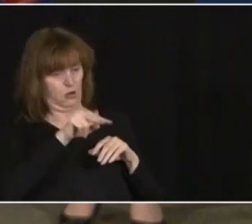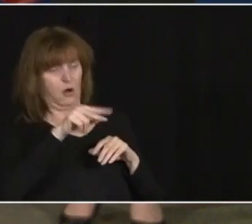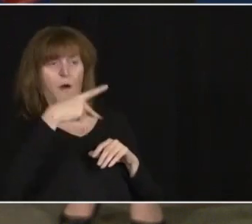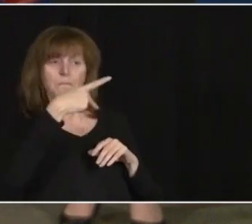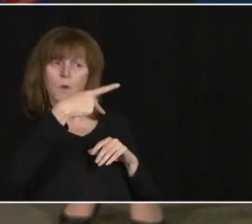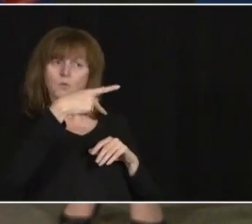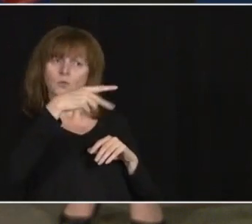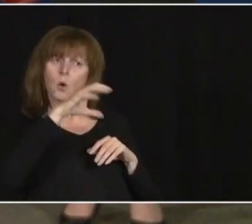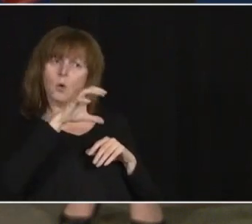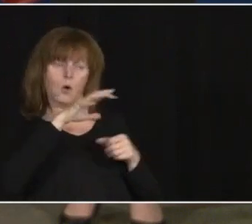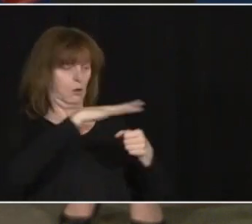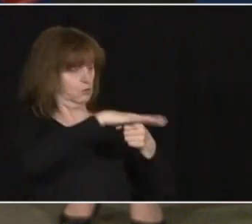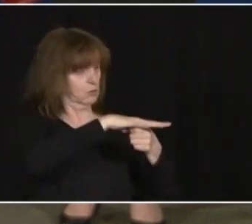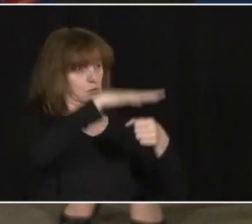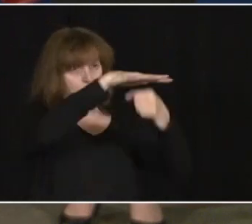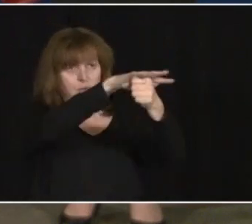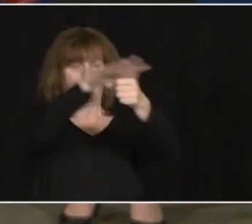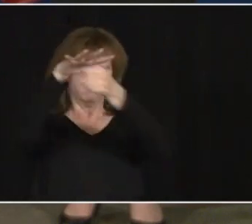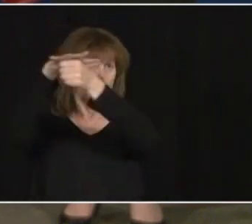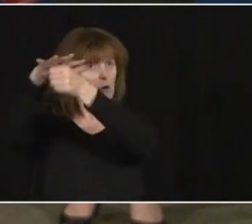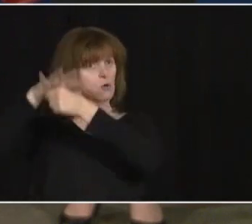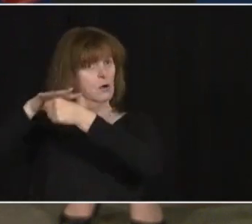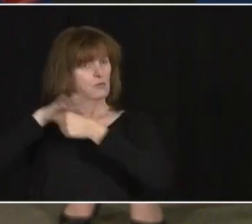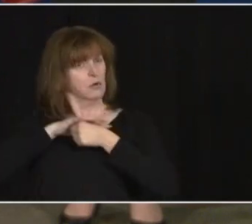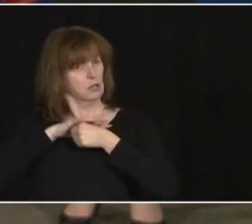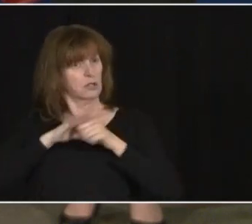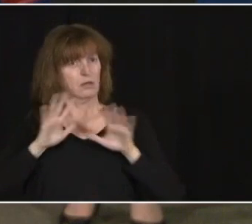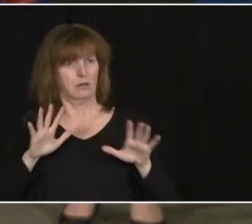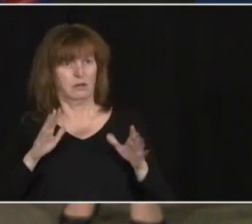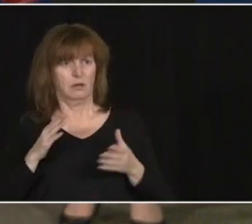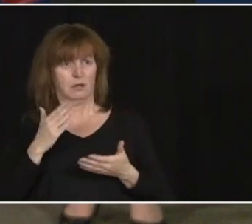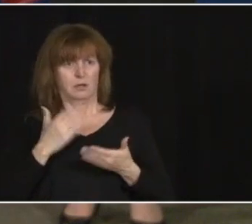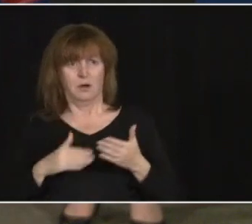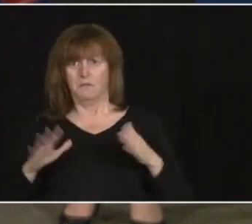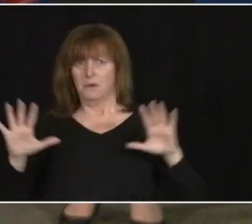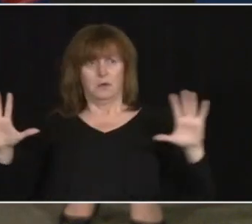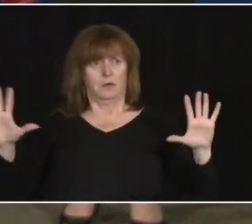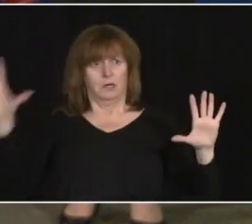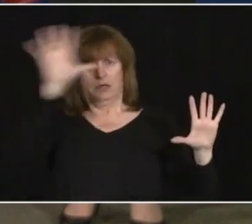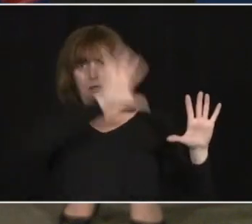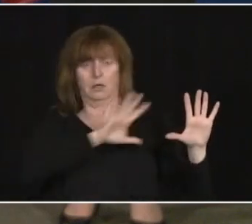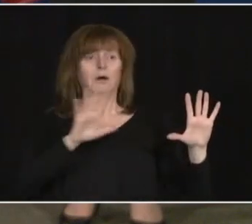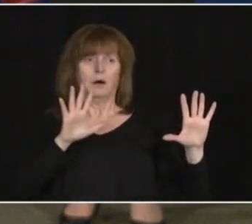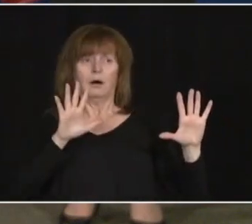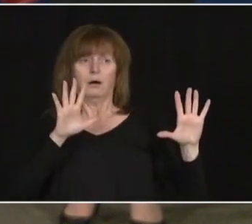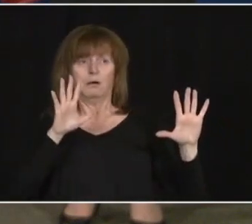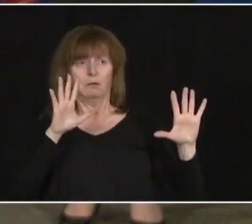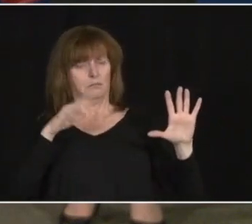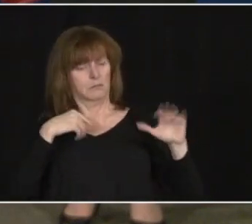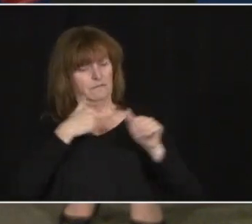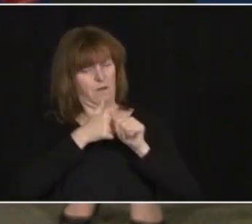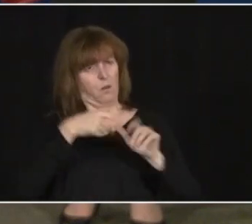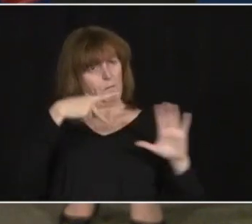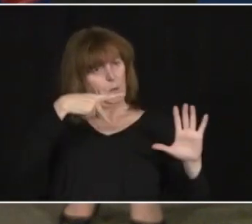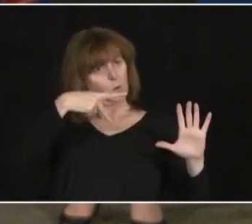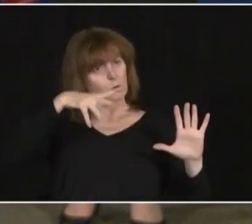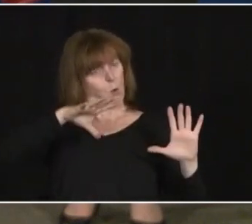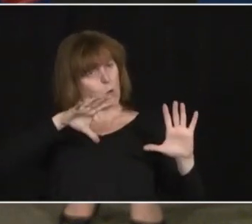based data but I believe in postal code. Some communities are lighting up like a Christmas tree. What that loose us to do is reallocate the